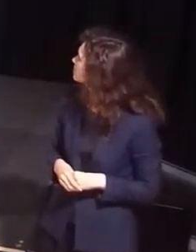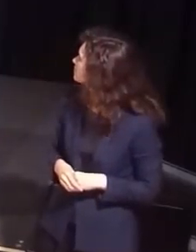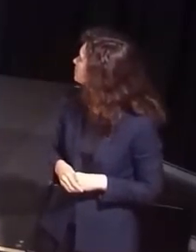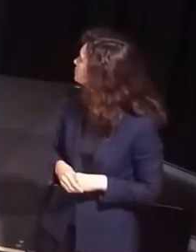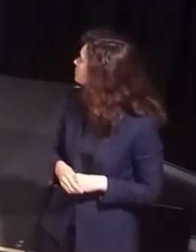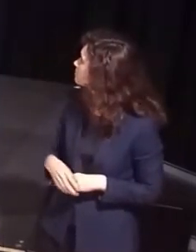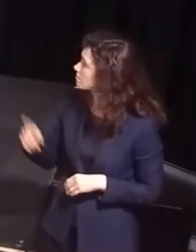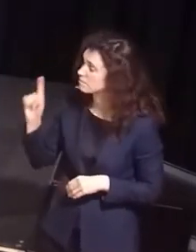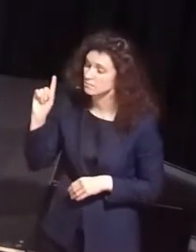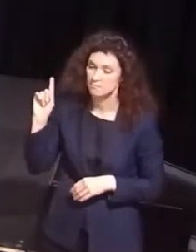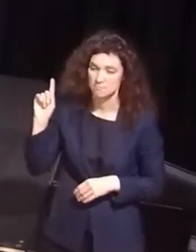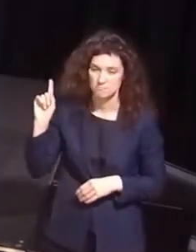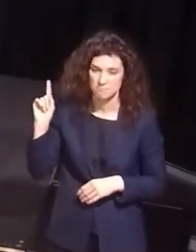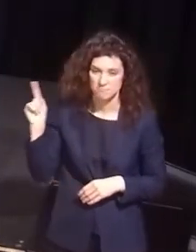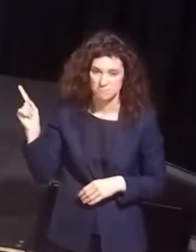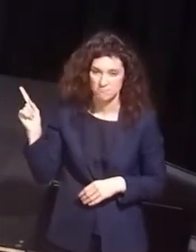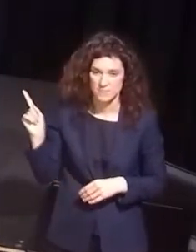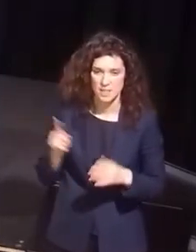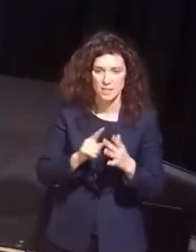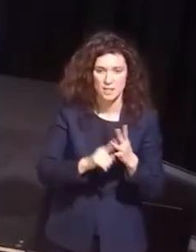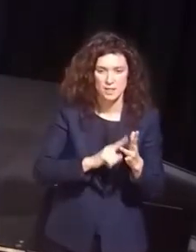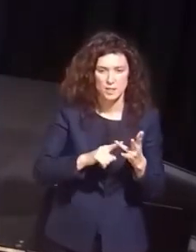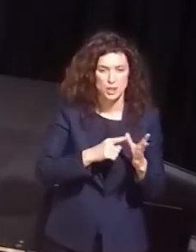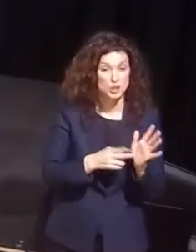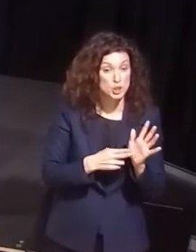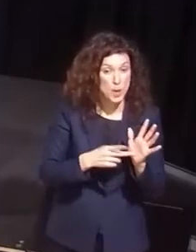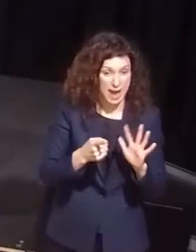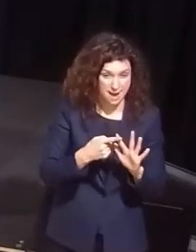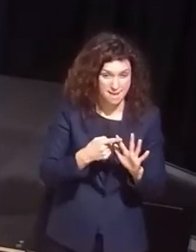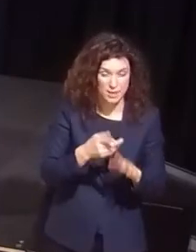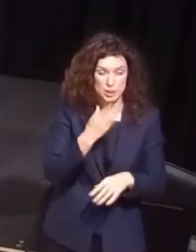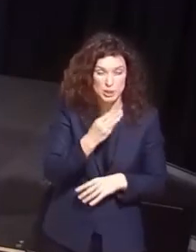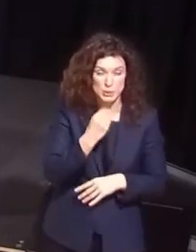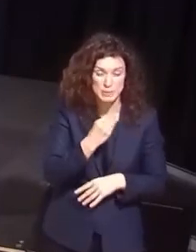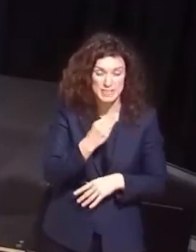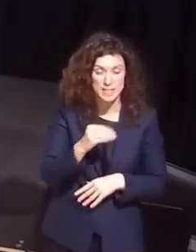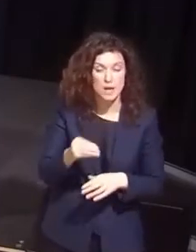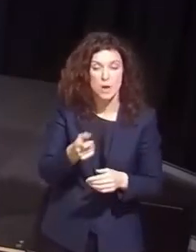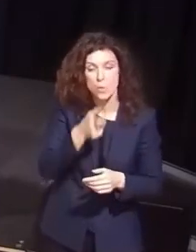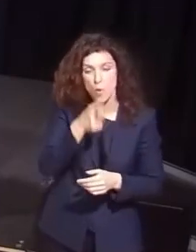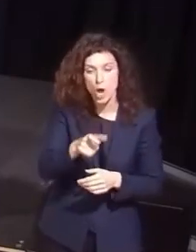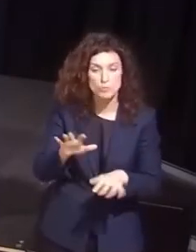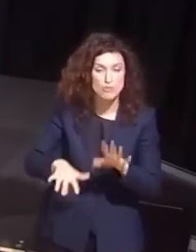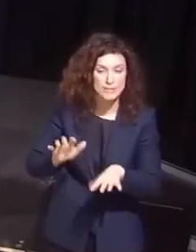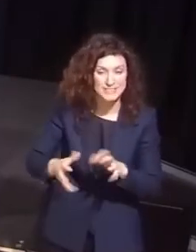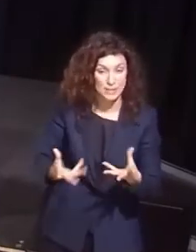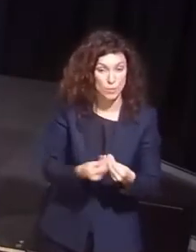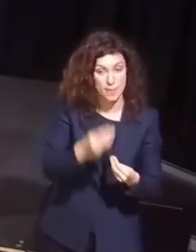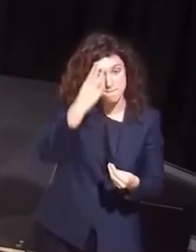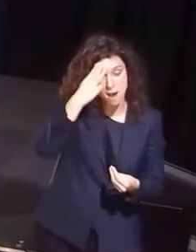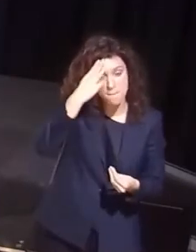This is the MAVIS system, this is Joanne using it, and she is using a word processor with her mum here. This was a British funded...